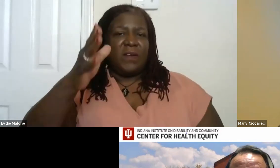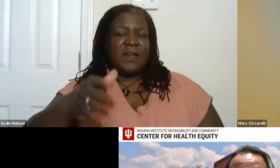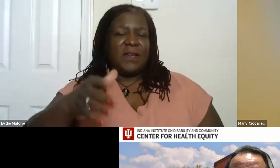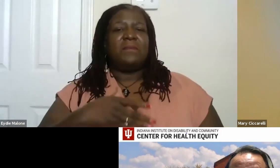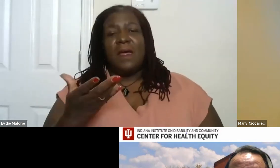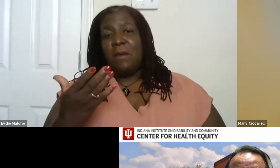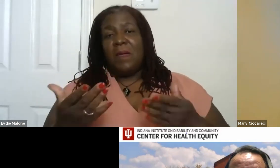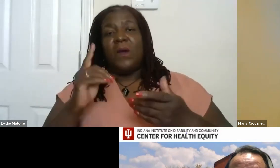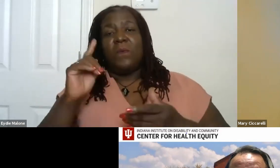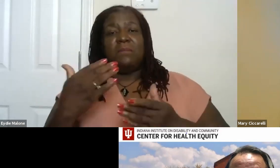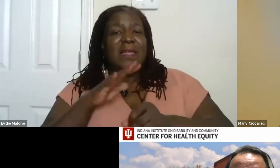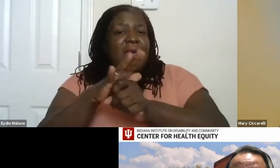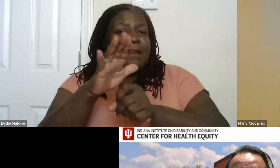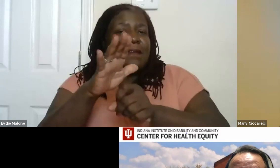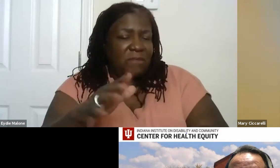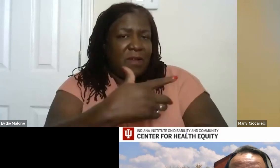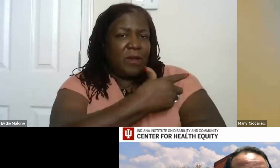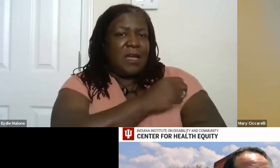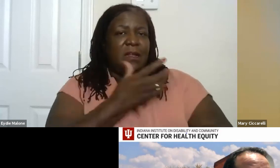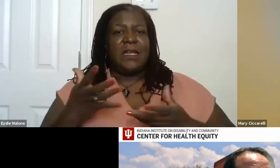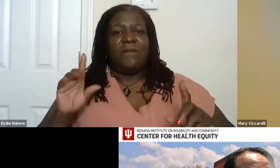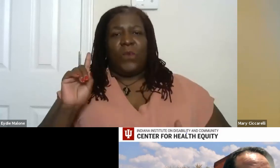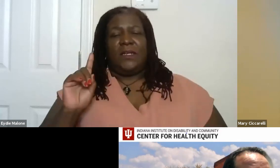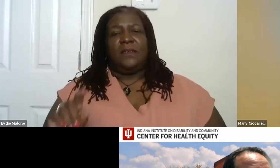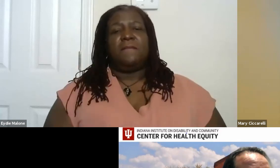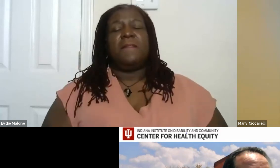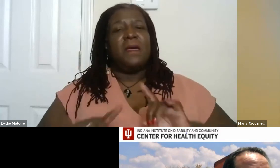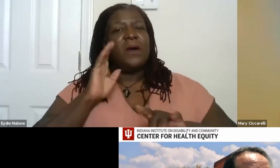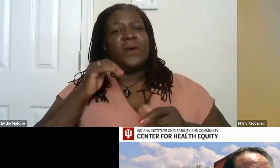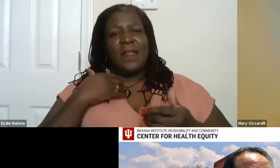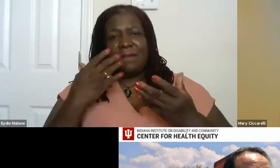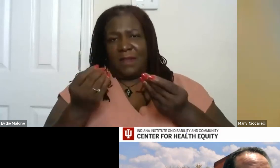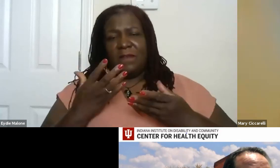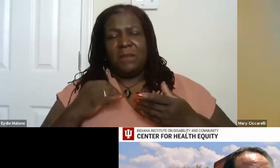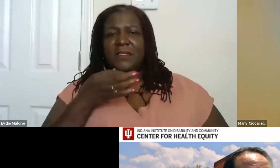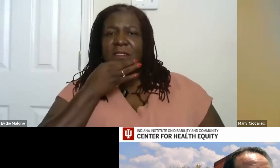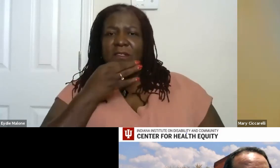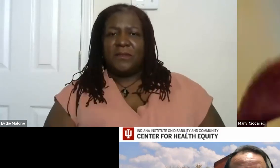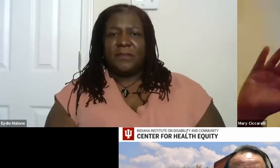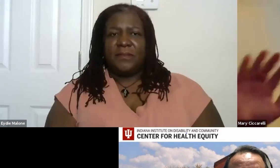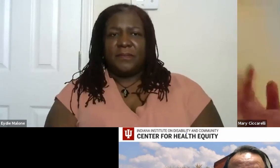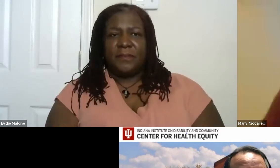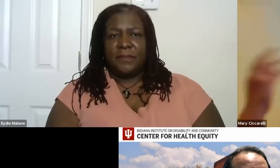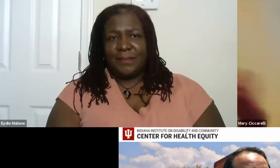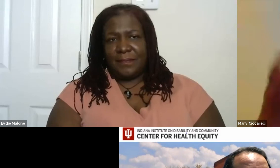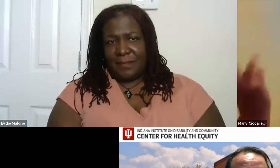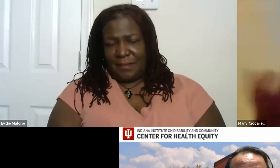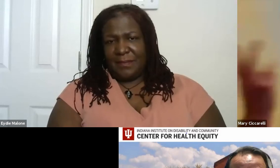for a child, but we won't have that information soon. It will take amassing a lot of information